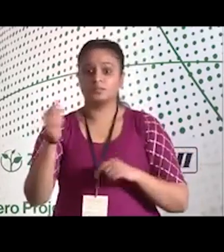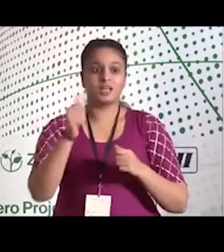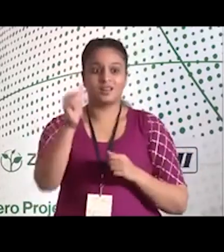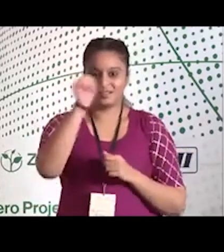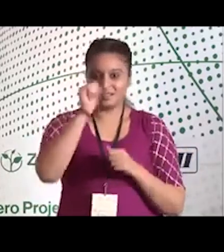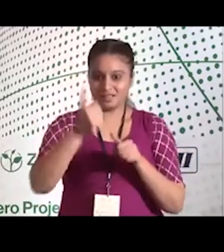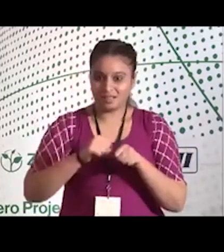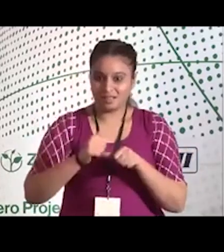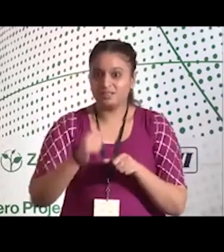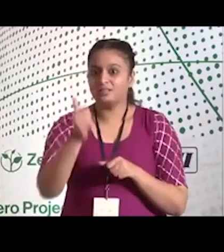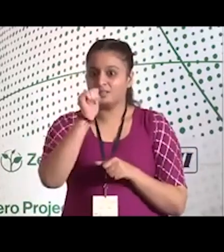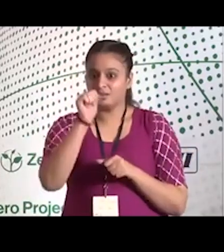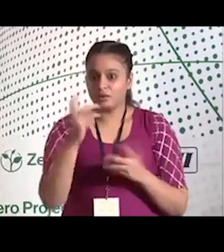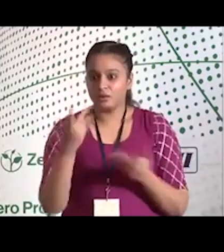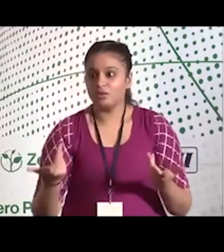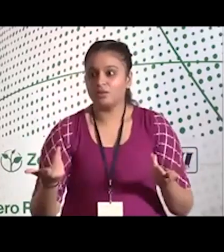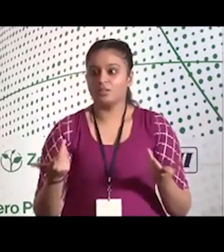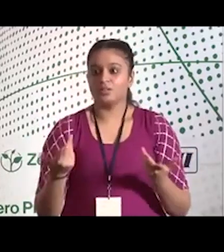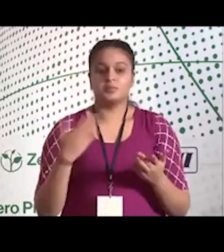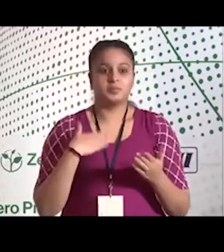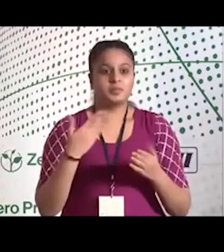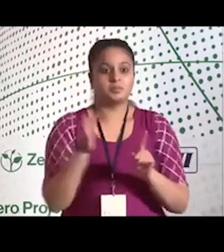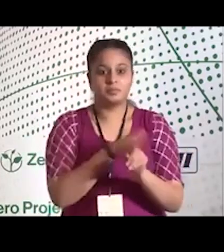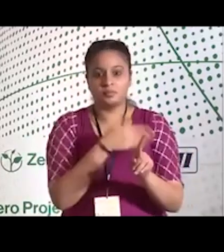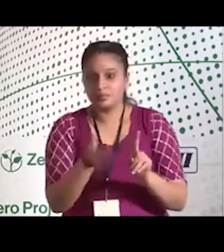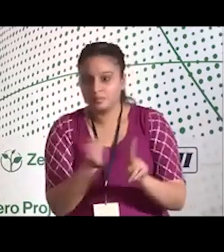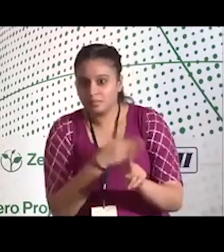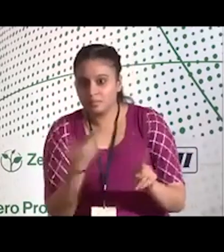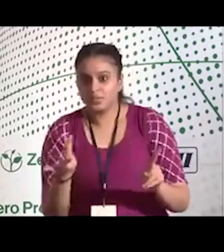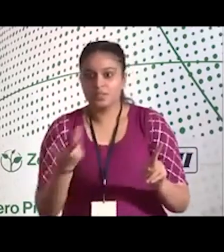or midget mana beaten guy